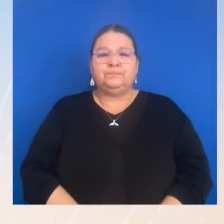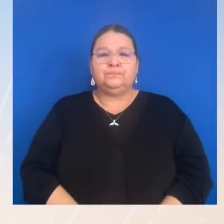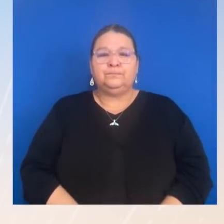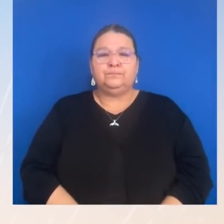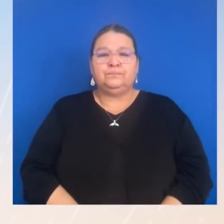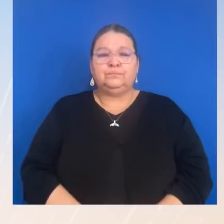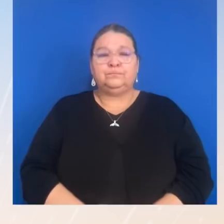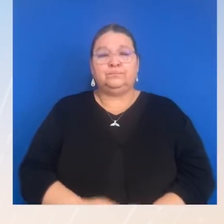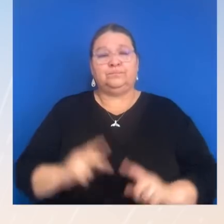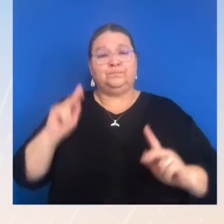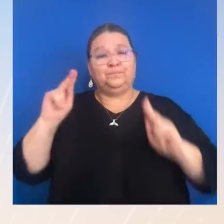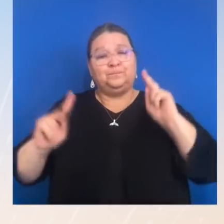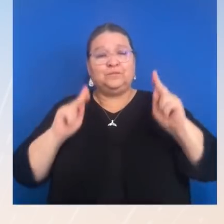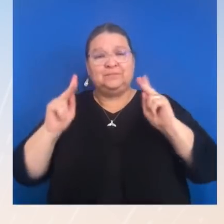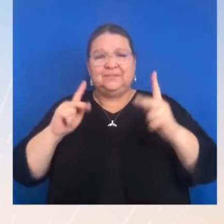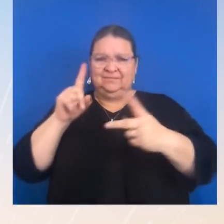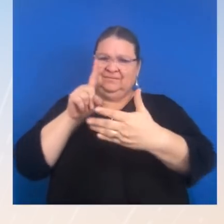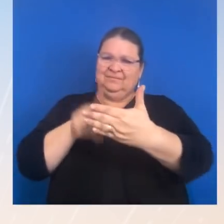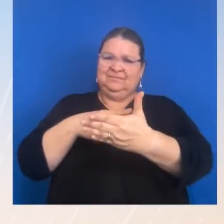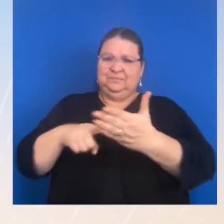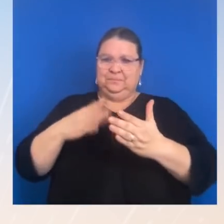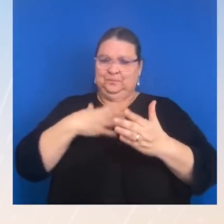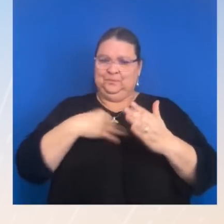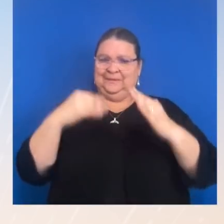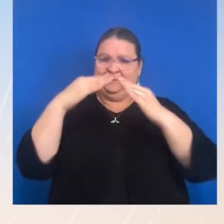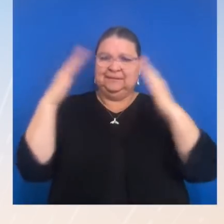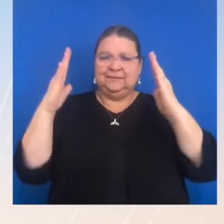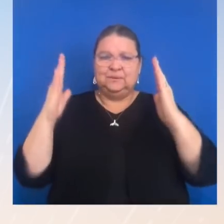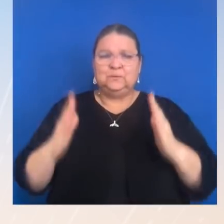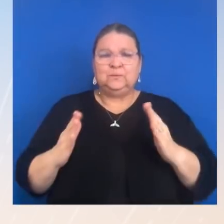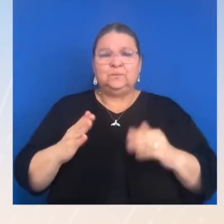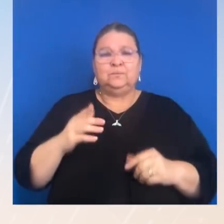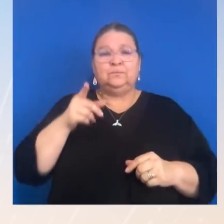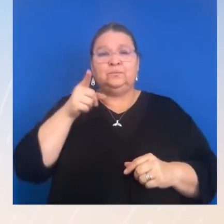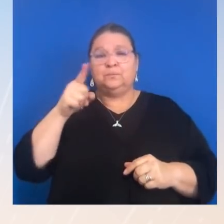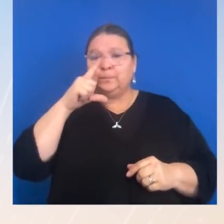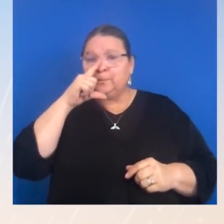and then going, hat in hand, to other dictators like Venezuela. How do you explain that?